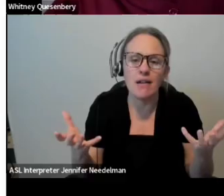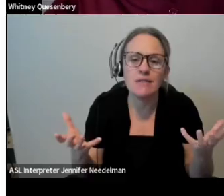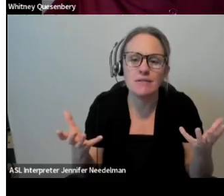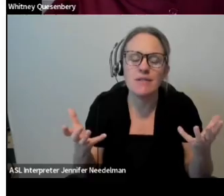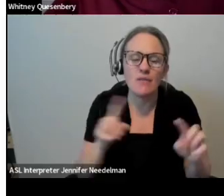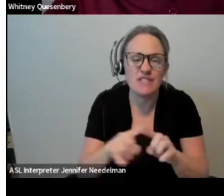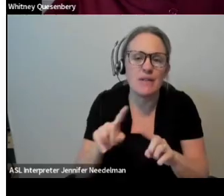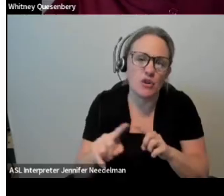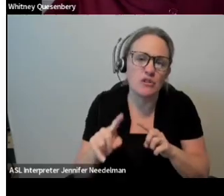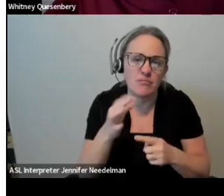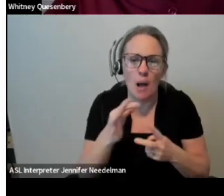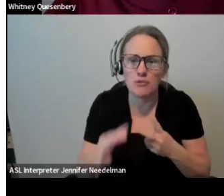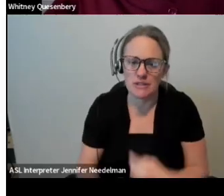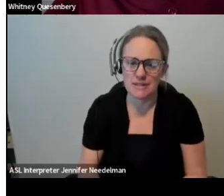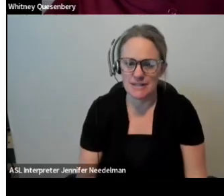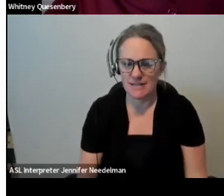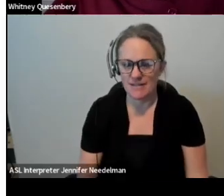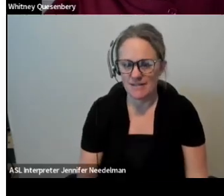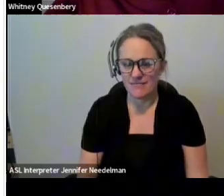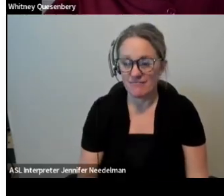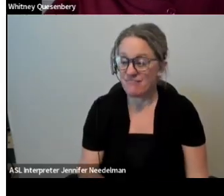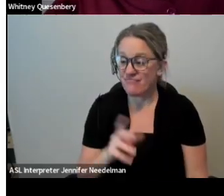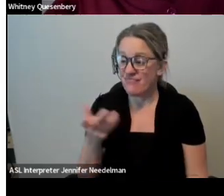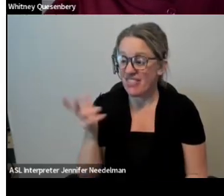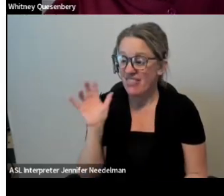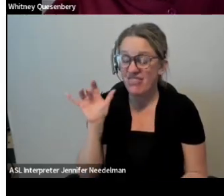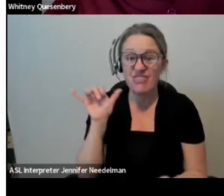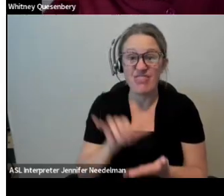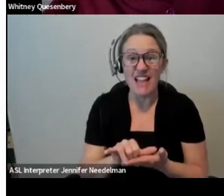So that is with two minutes to spare